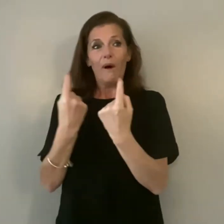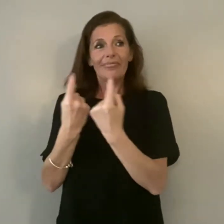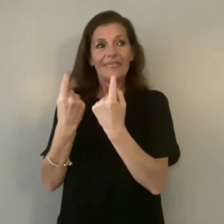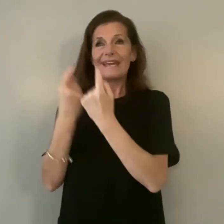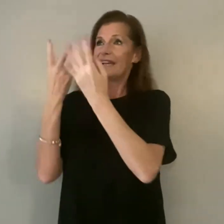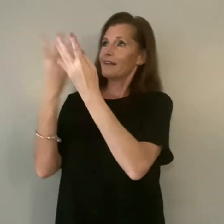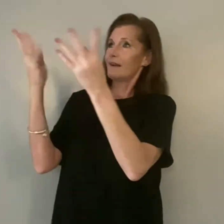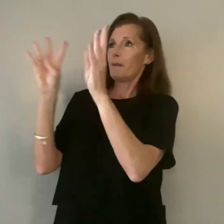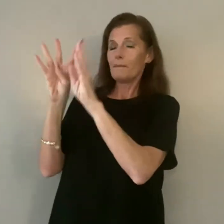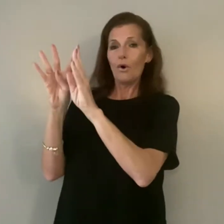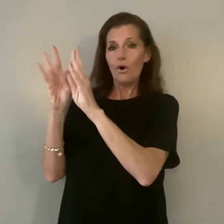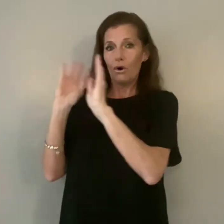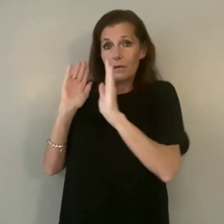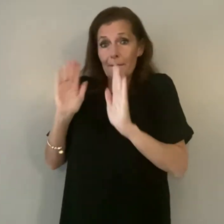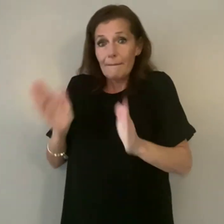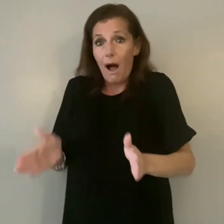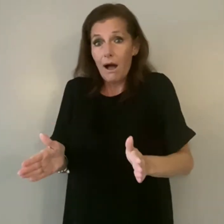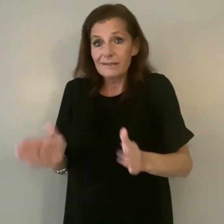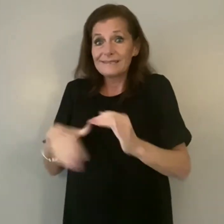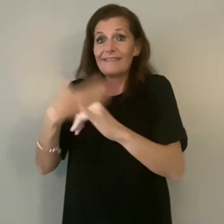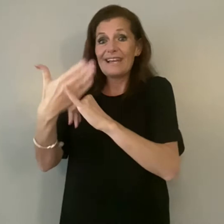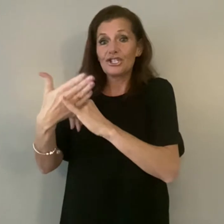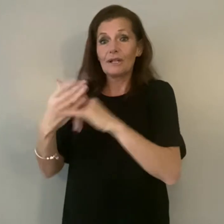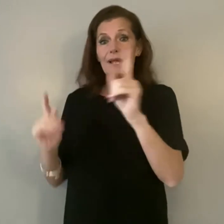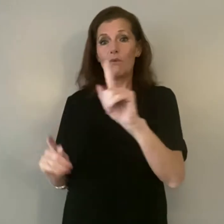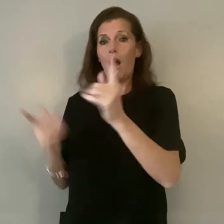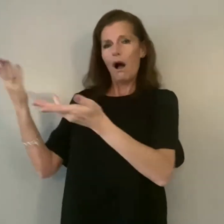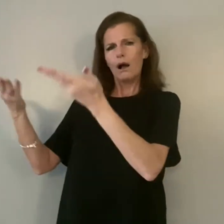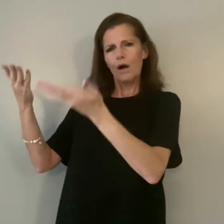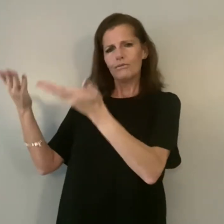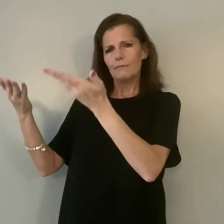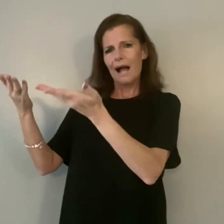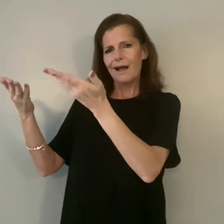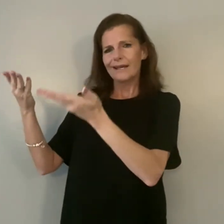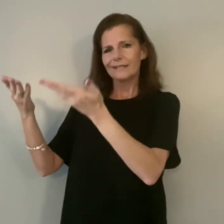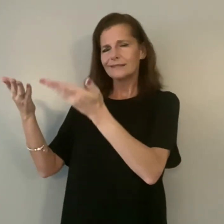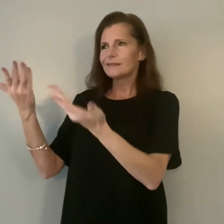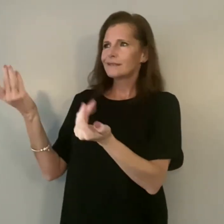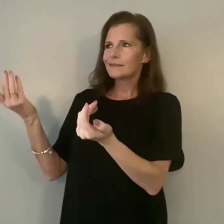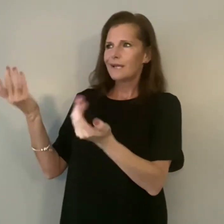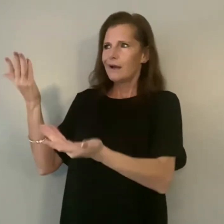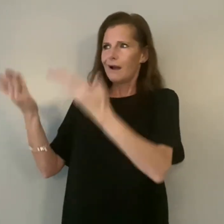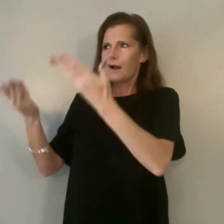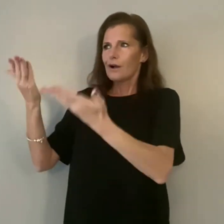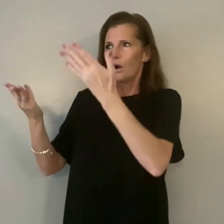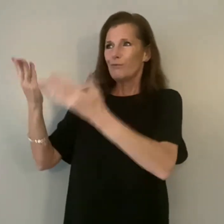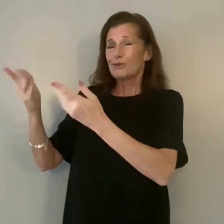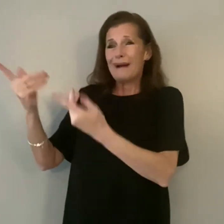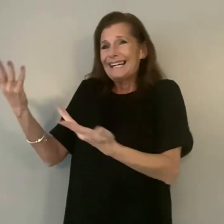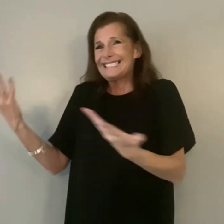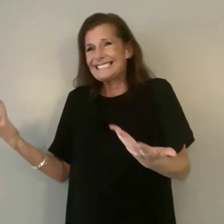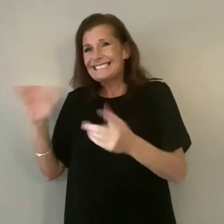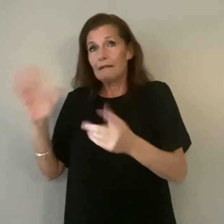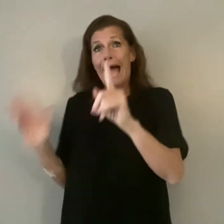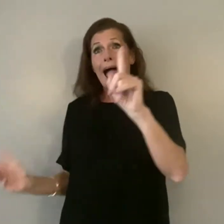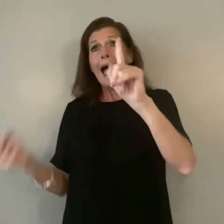what a board of trustees has to do at some point is compromised. They have to compromise with knowing that you quite